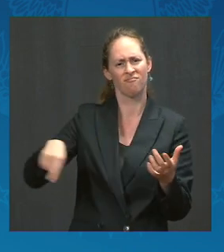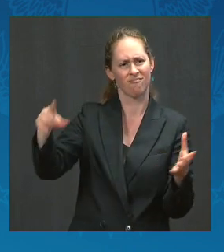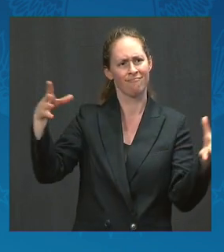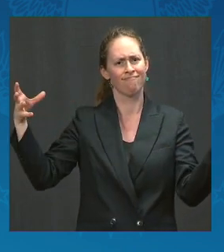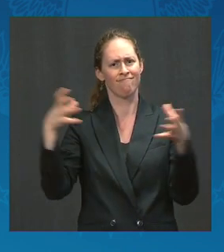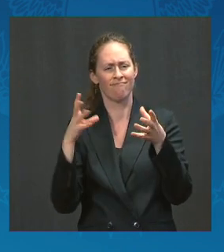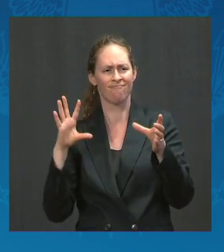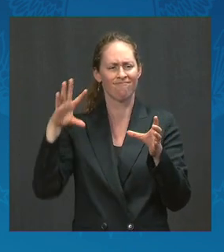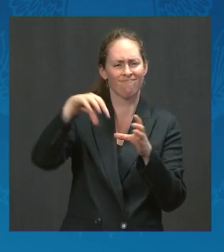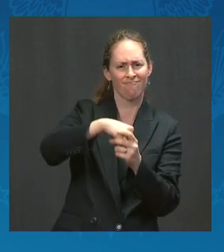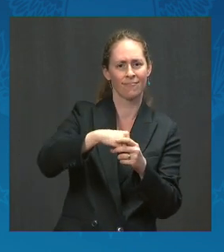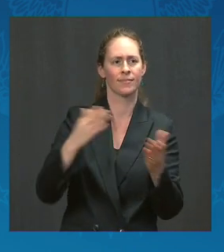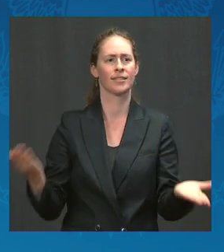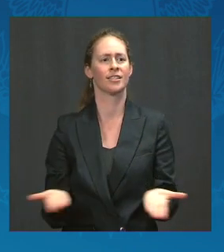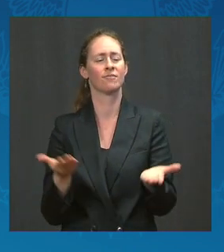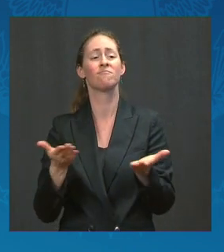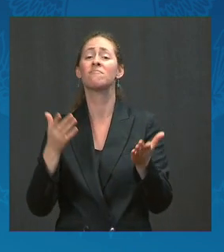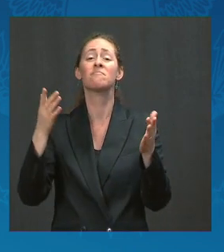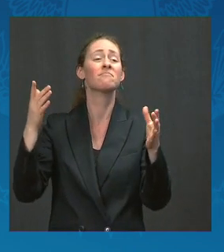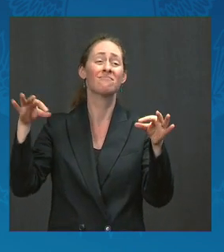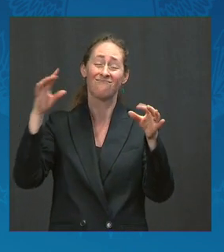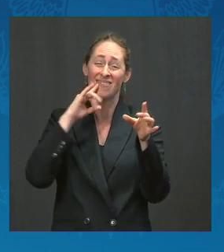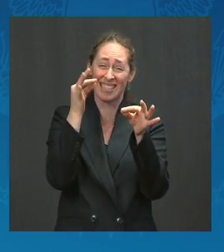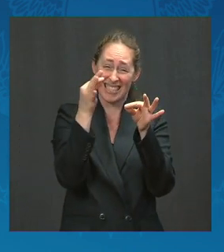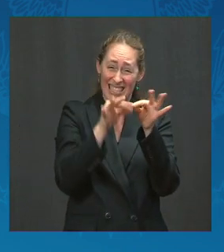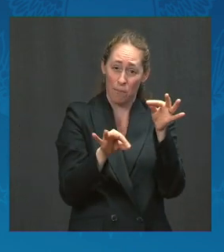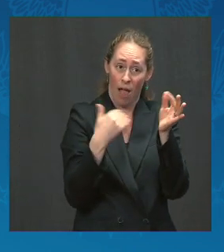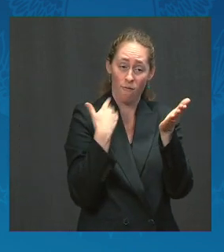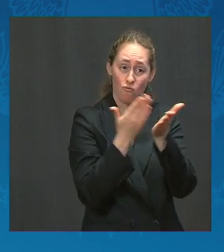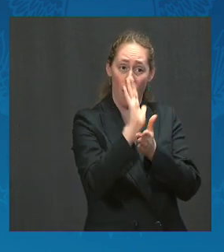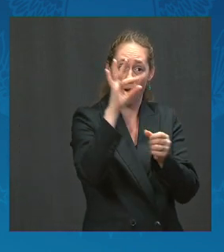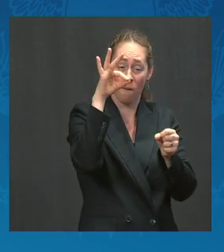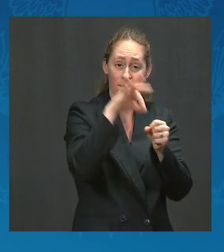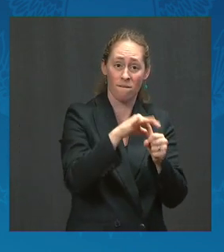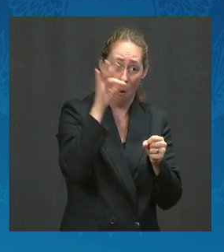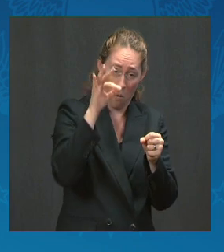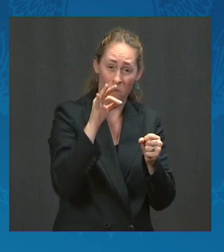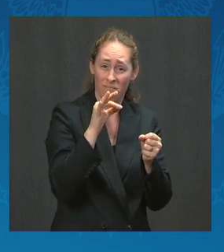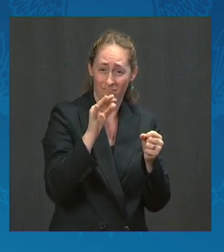is the right that unlocks all other rights.